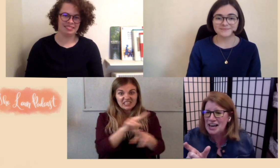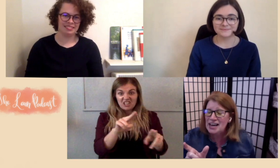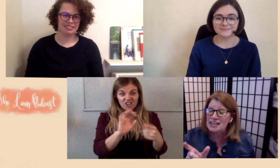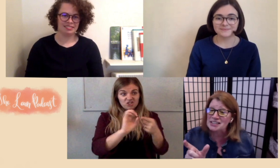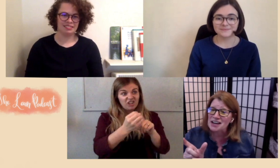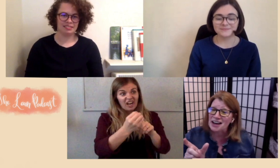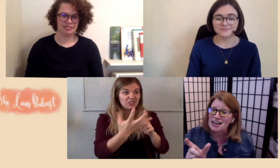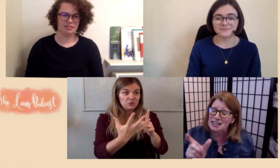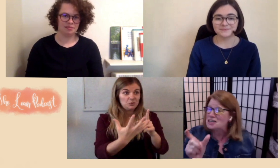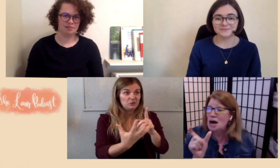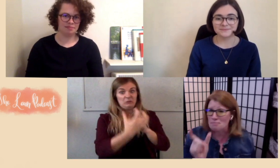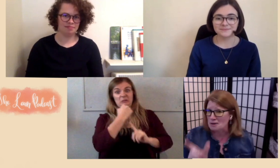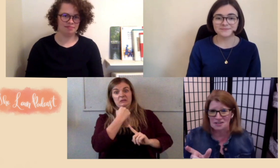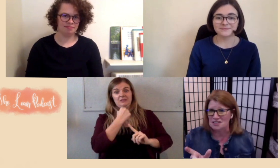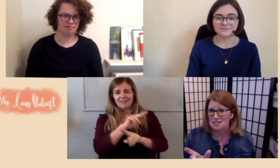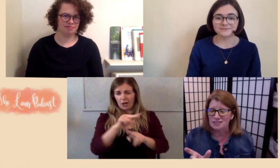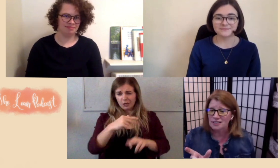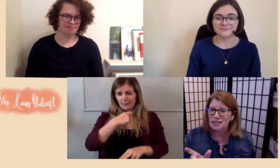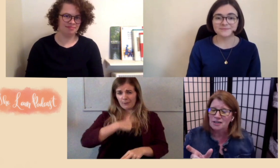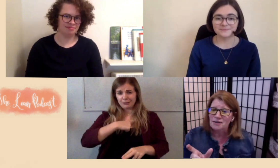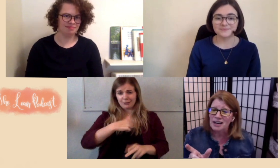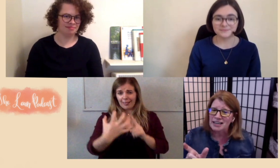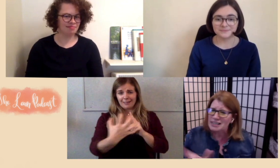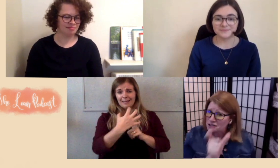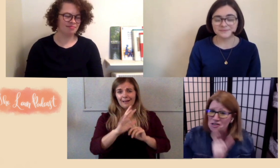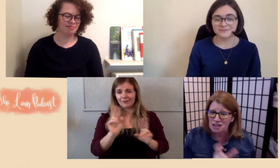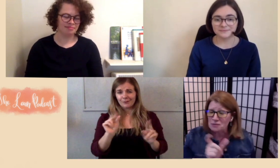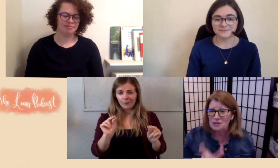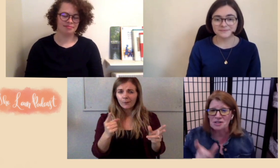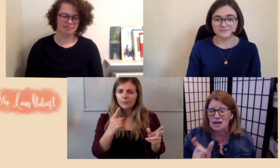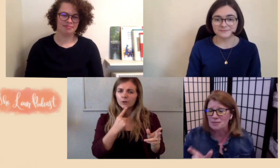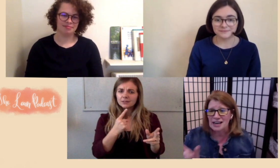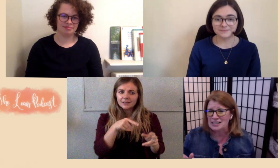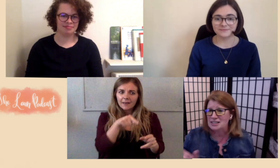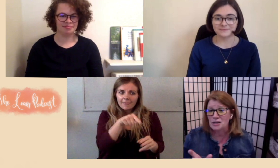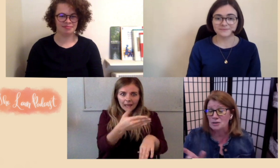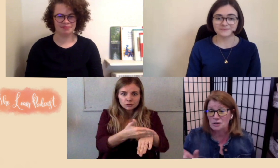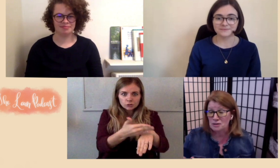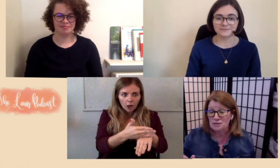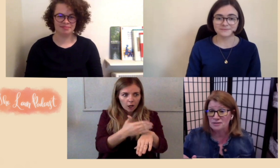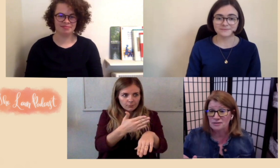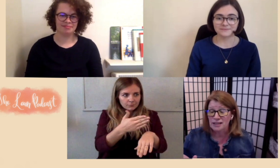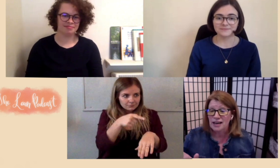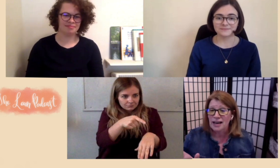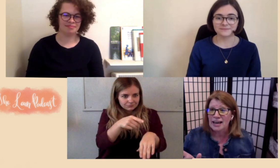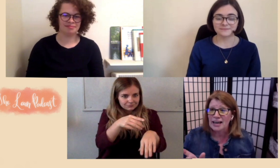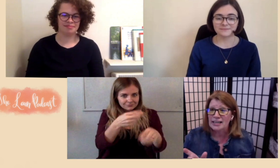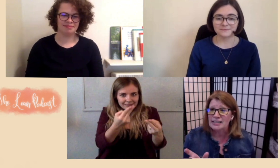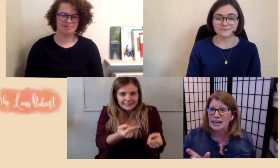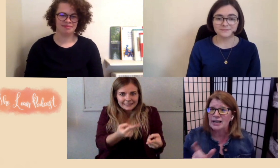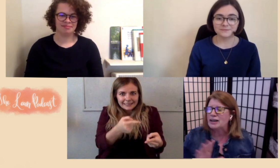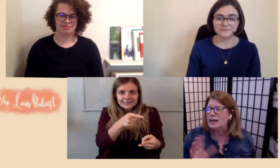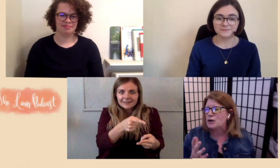like cognitive trick, or something, that is supposed to bring about a Buddhist level of Zen.